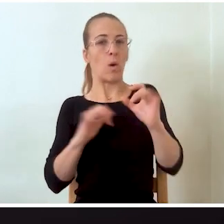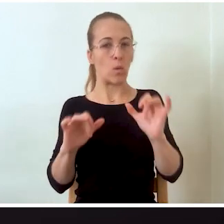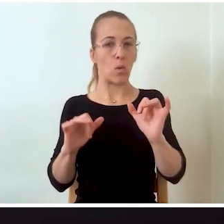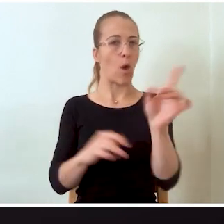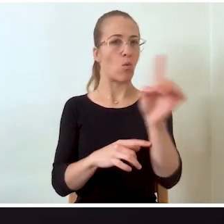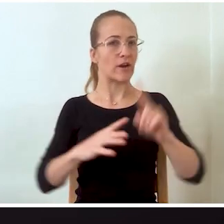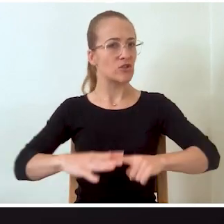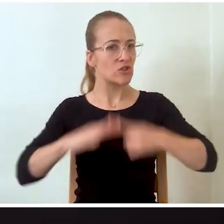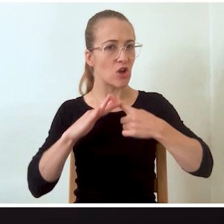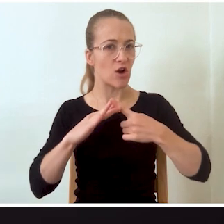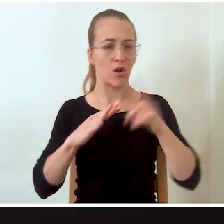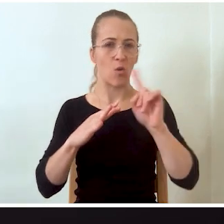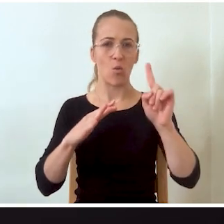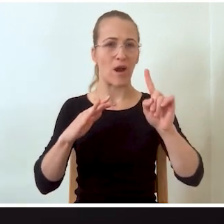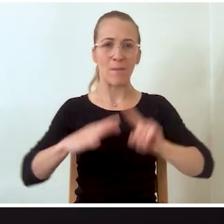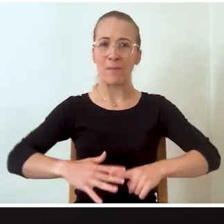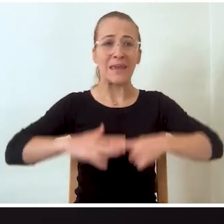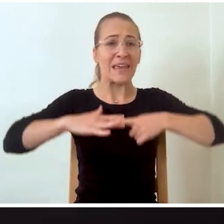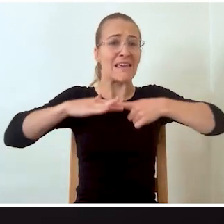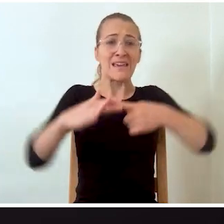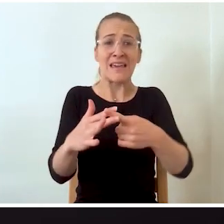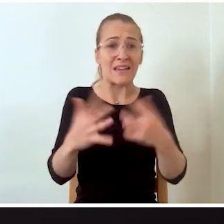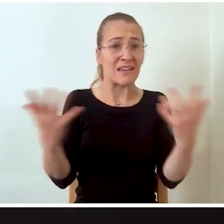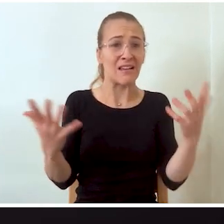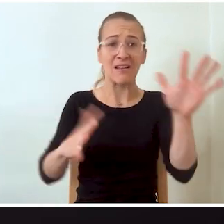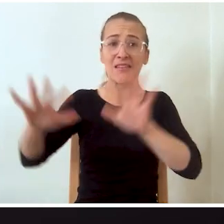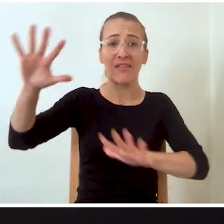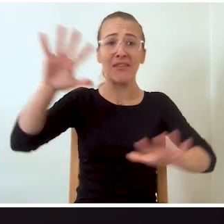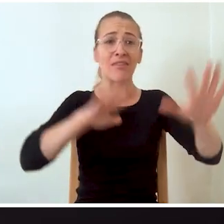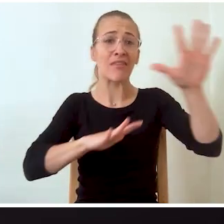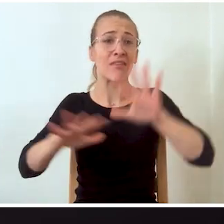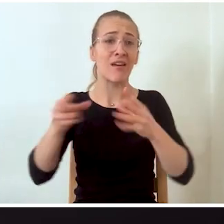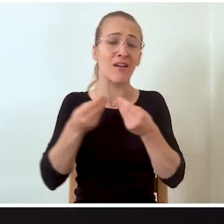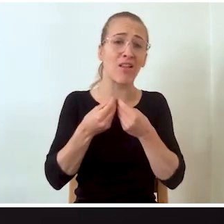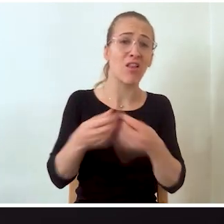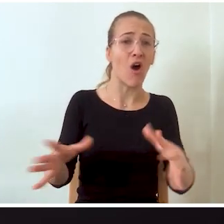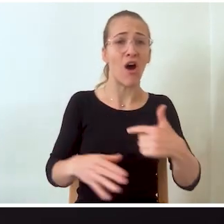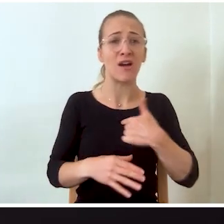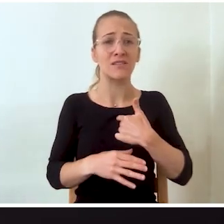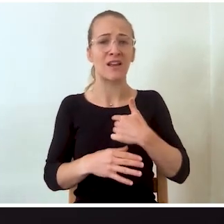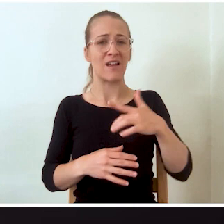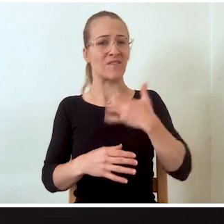Where do I even start? Because it feels like such a huge nut to crack, right?